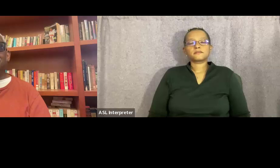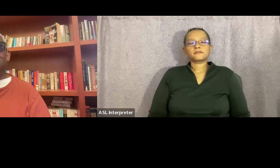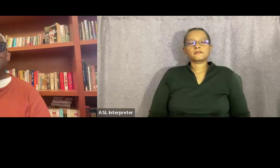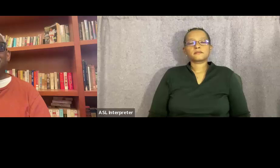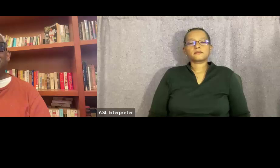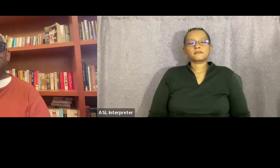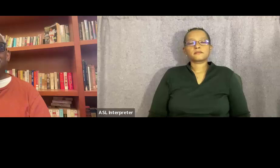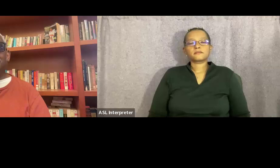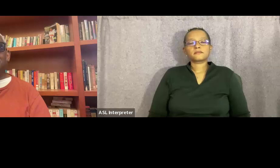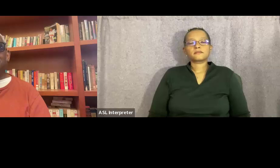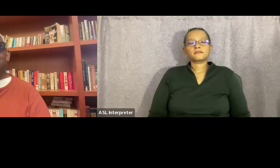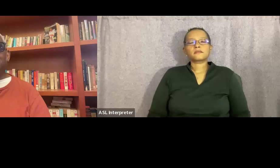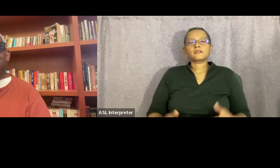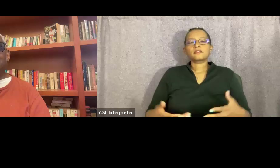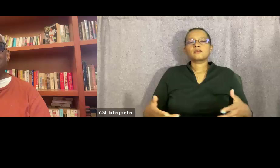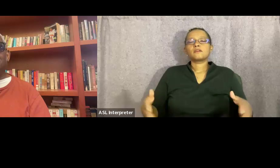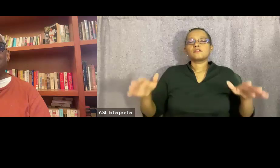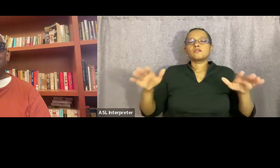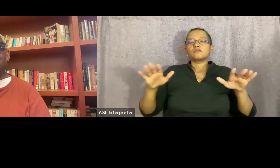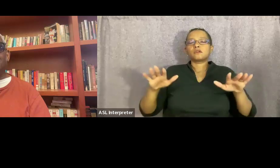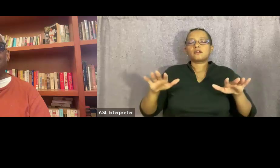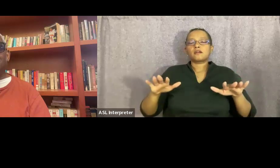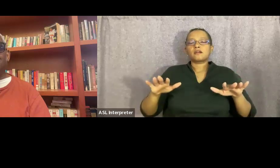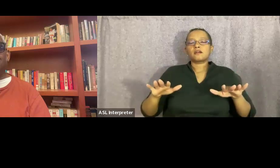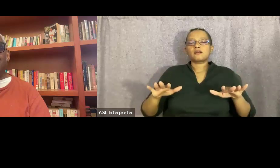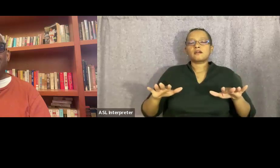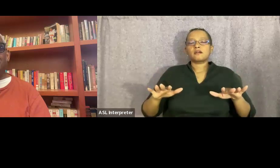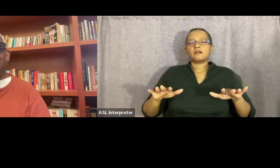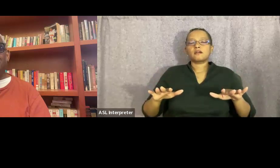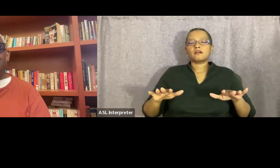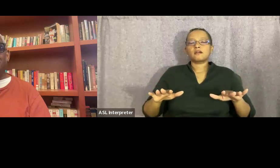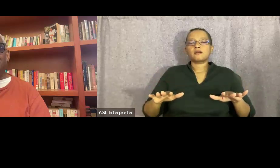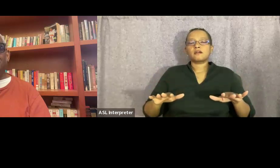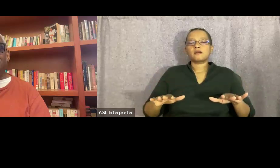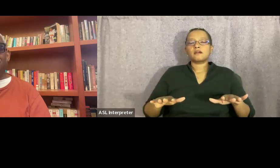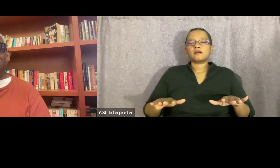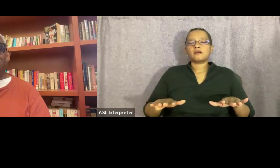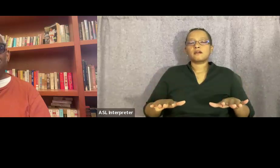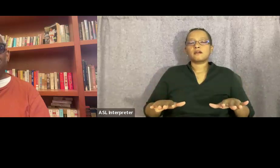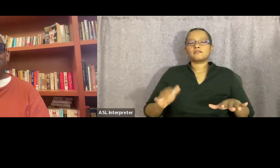Let grounding come in for a couple minutes and I will be back.